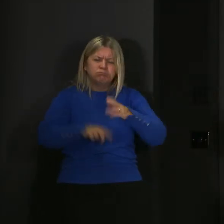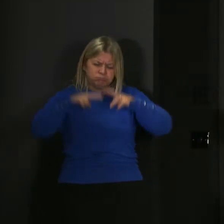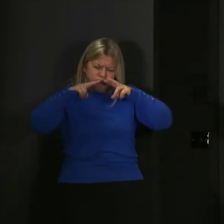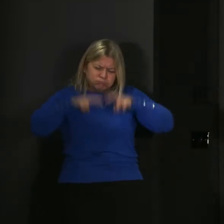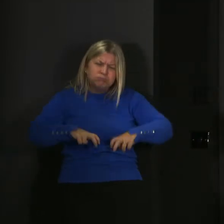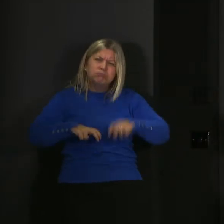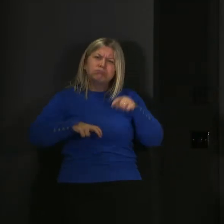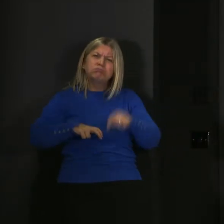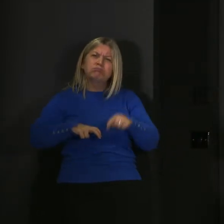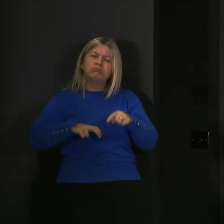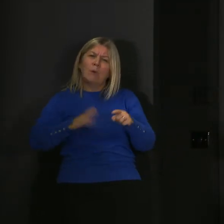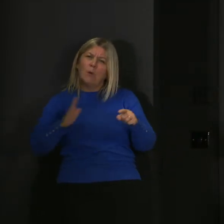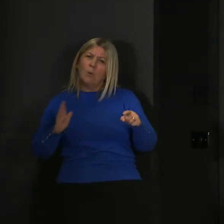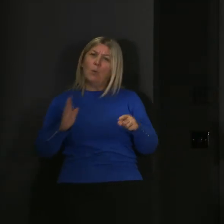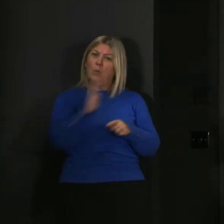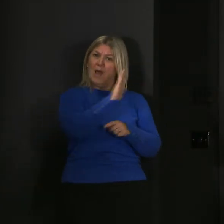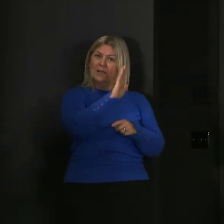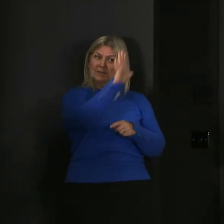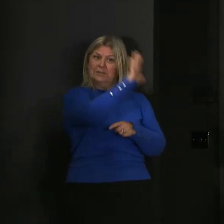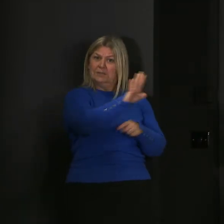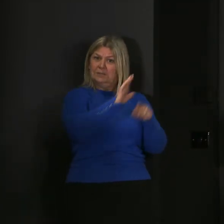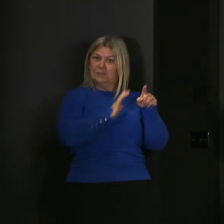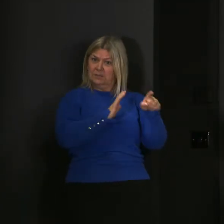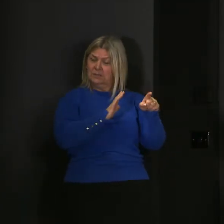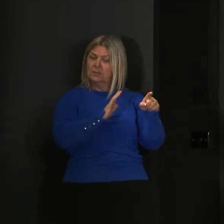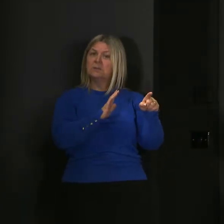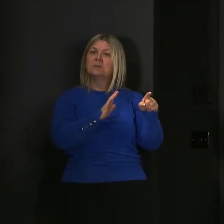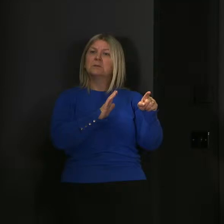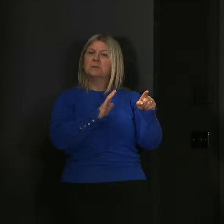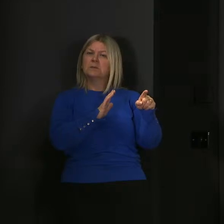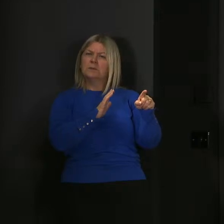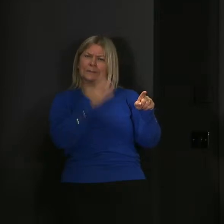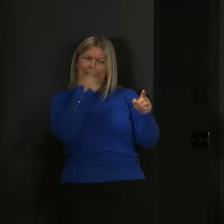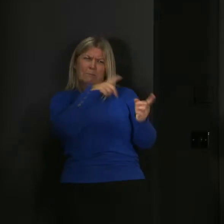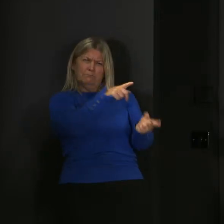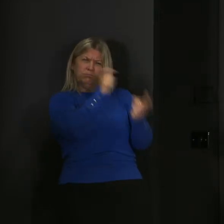particularly in the West of Scotland. And a stronger association coming through there with